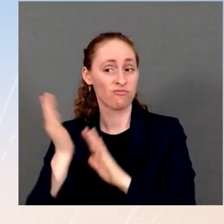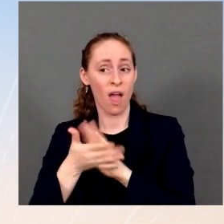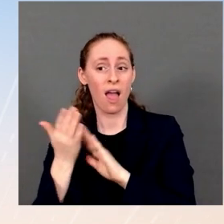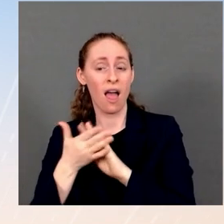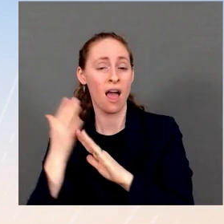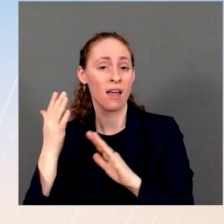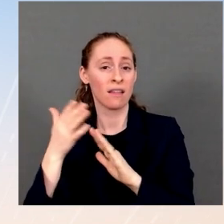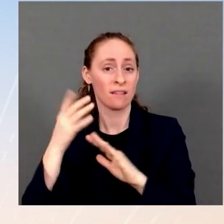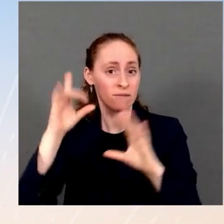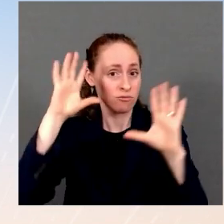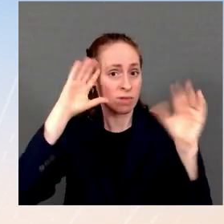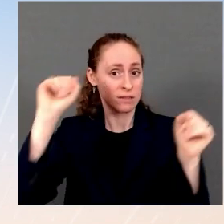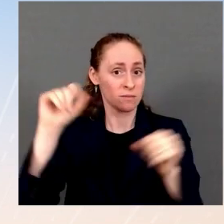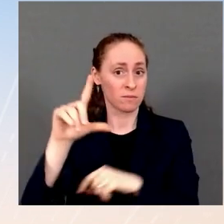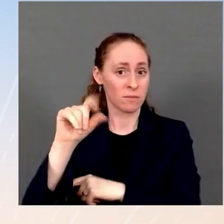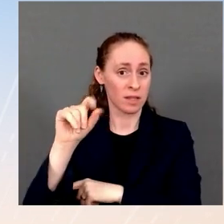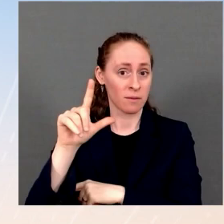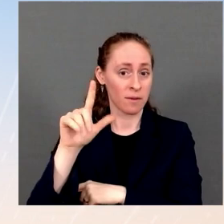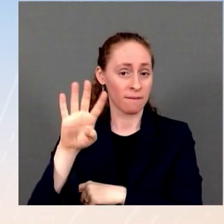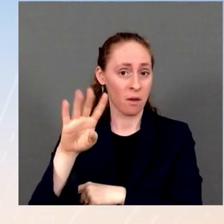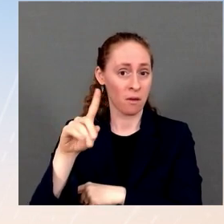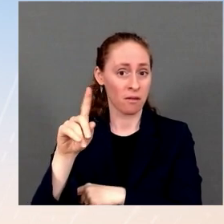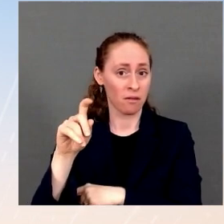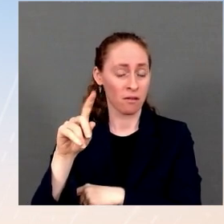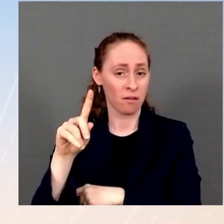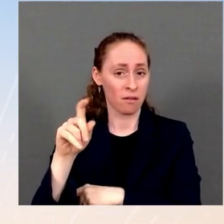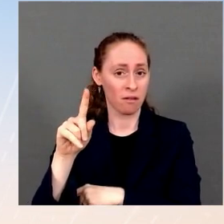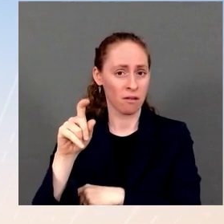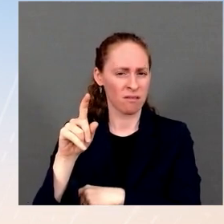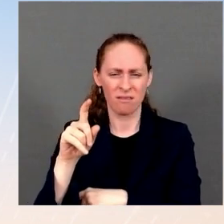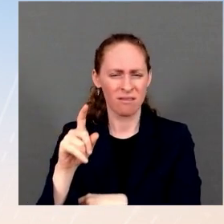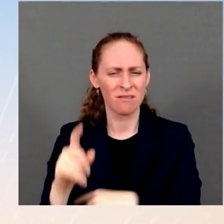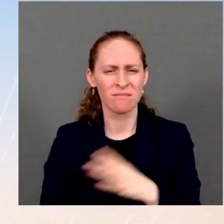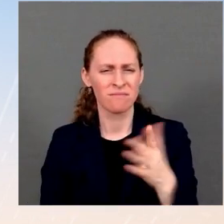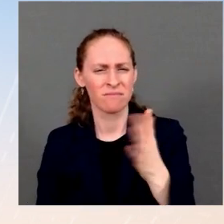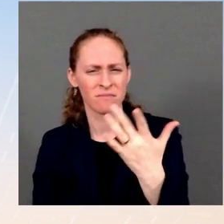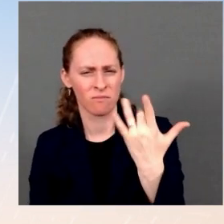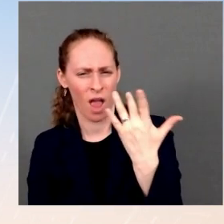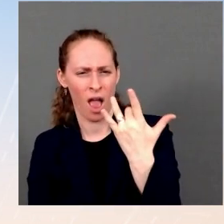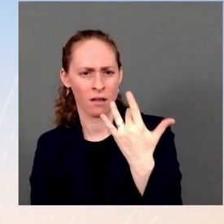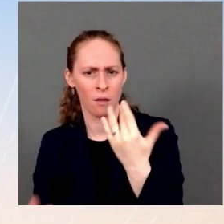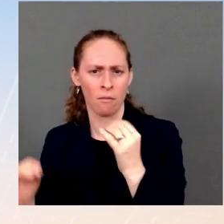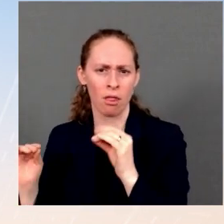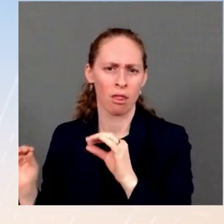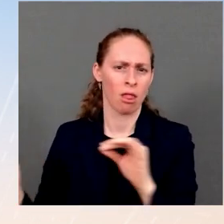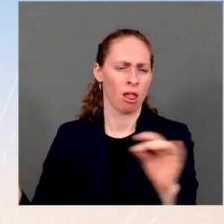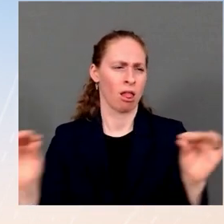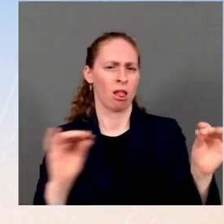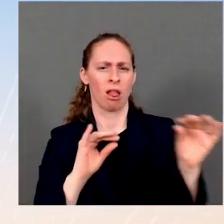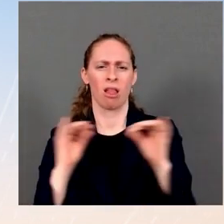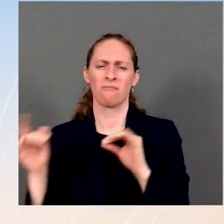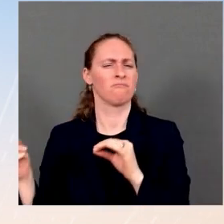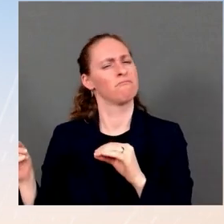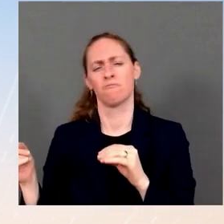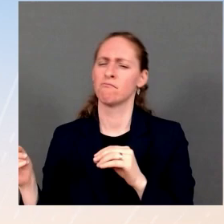Ms. Jean-Pierre: I mean, I can't speak to a conversation that the Vice President and the President has; I could only say what -- and reiterate what Jen has said